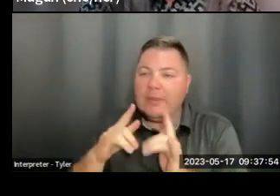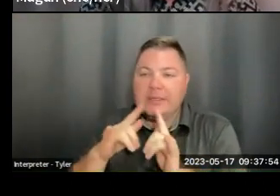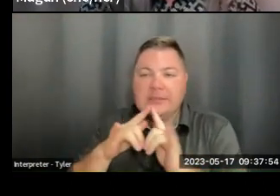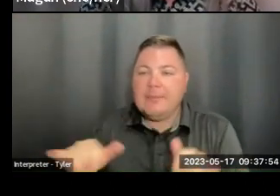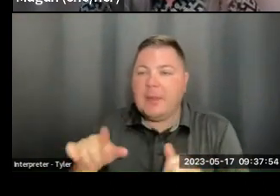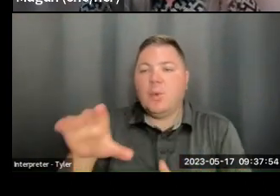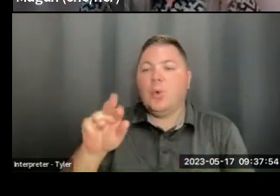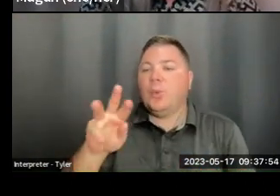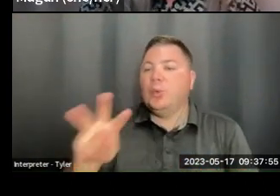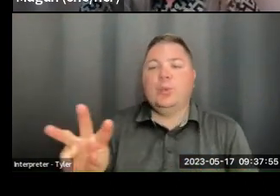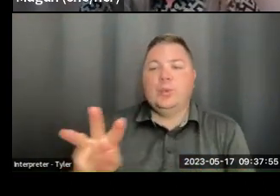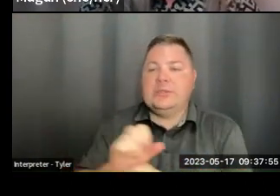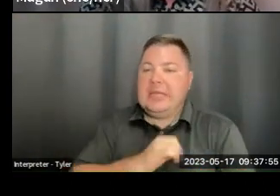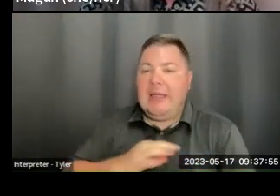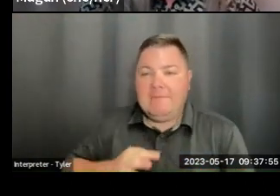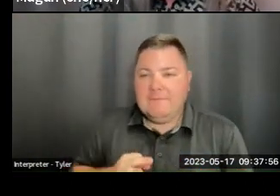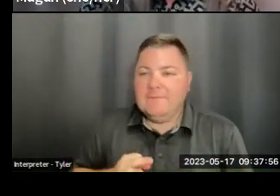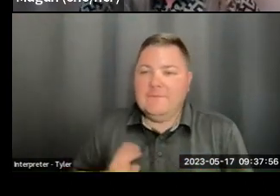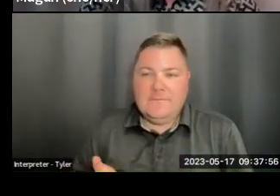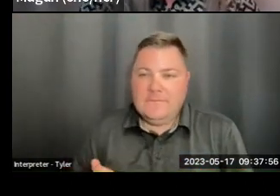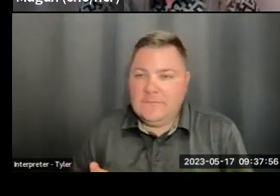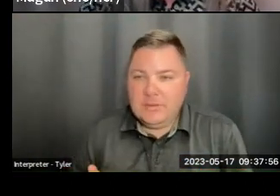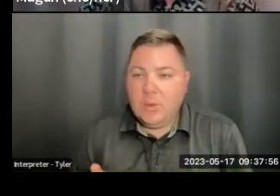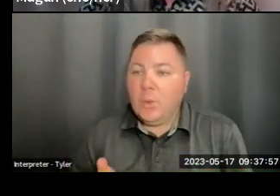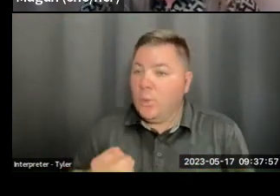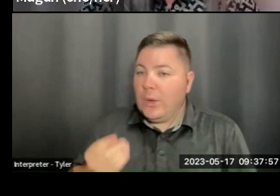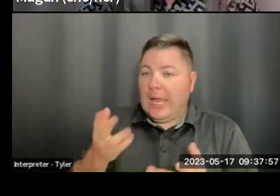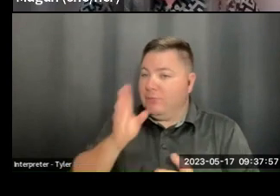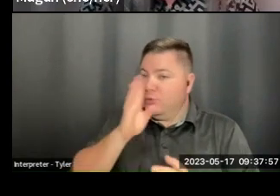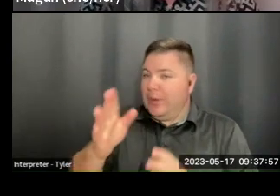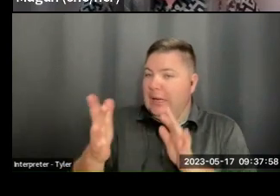the first to contact list. We need to know at the same time as your crew.